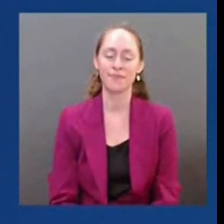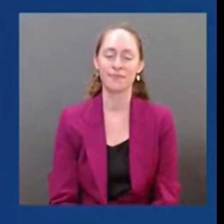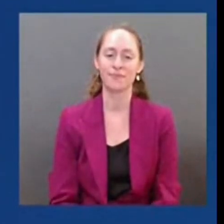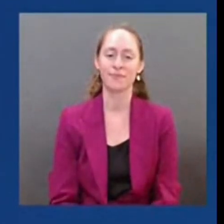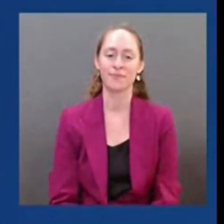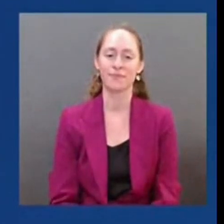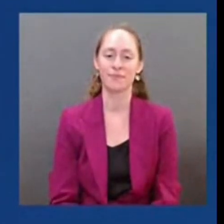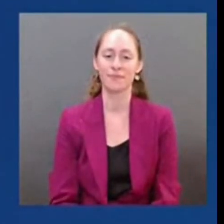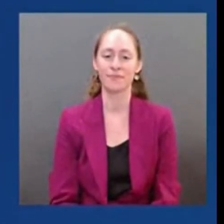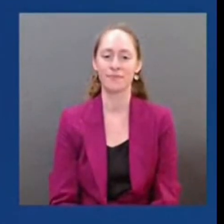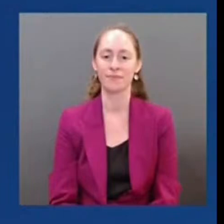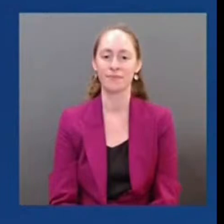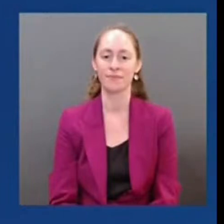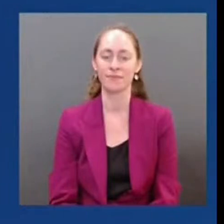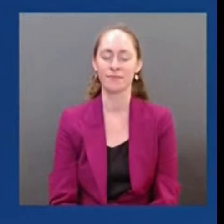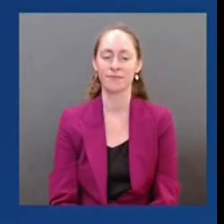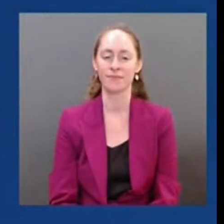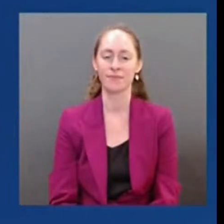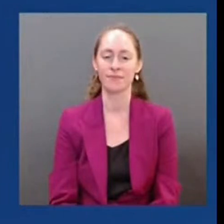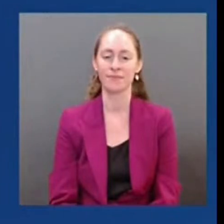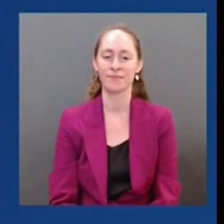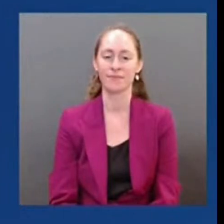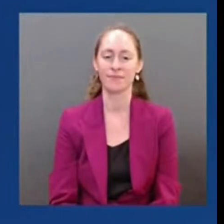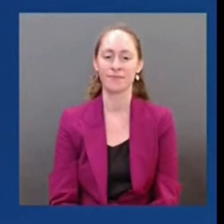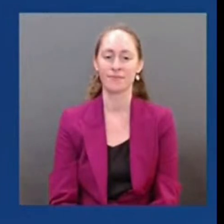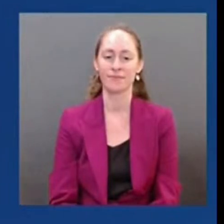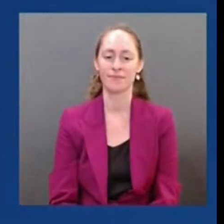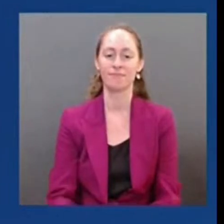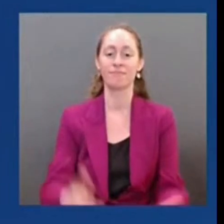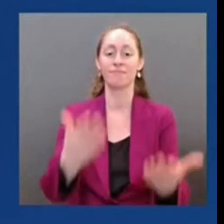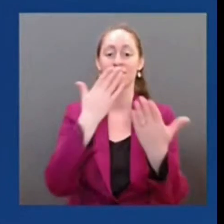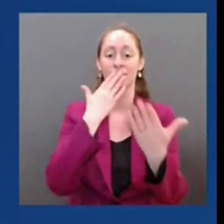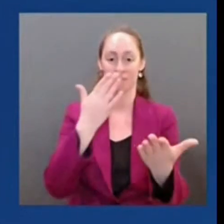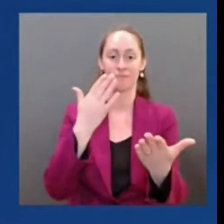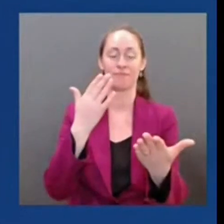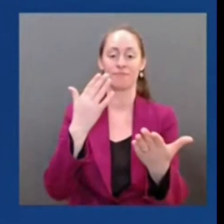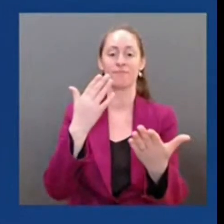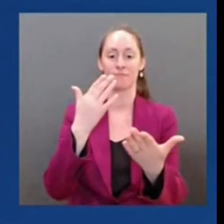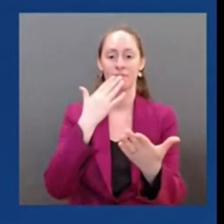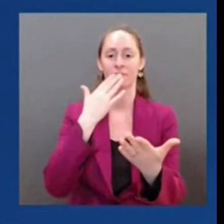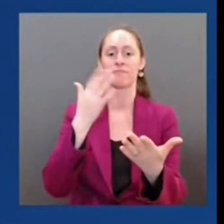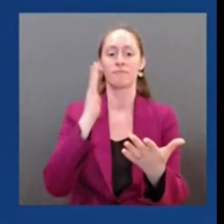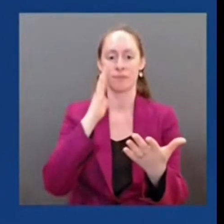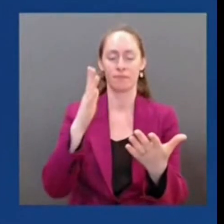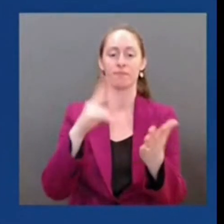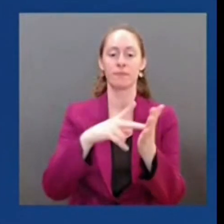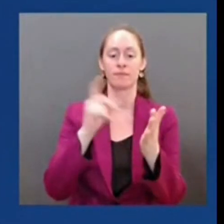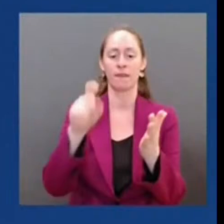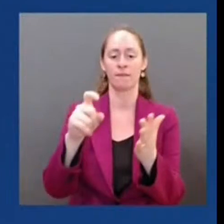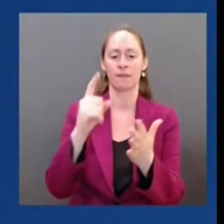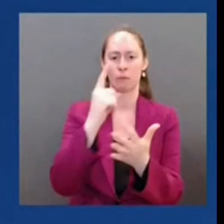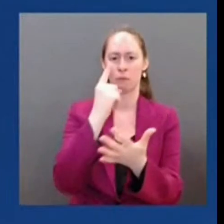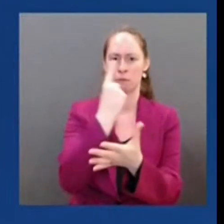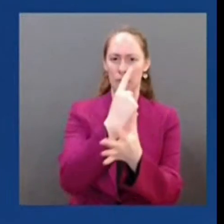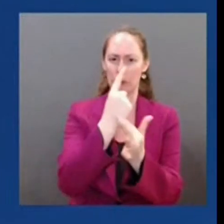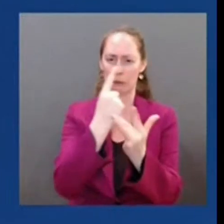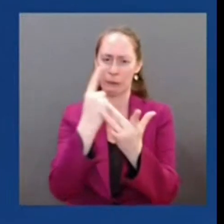AND A. SO KEVIN, OPEN IT UP FOR NEWS THANKS, DR. JHA. WE ARE GOING TO TAKE AS MANY QUESTIONS AS POSSIBLE, WHICH